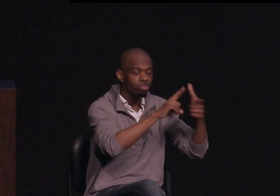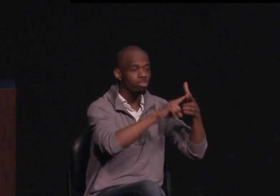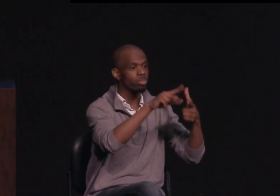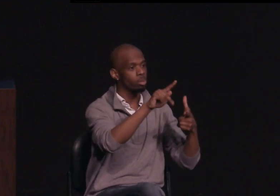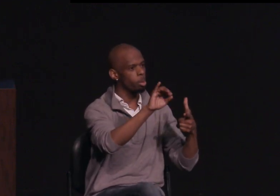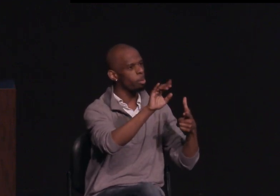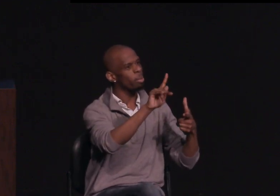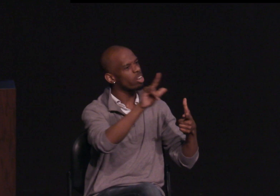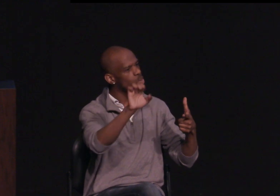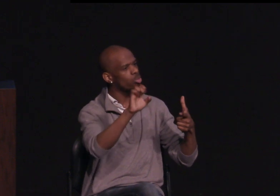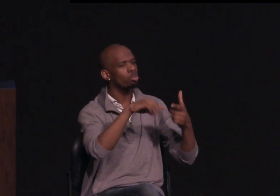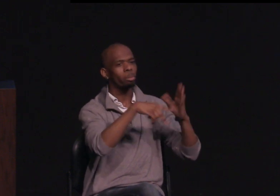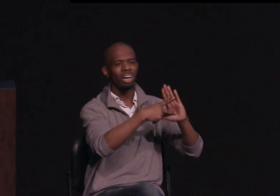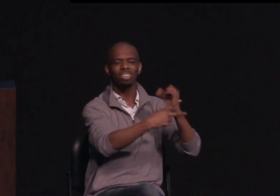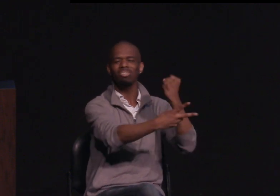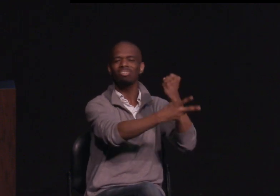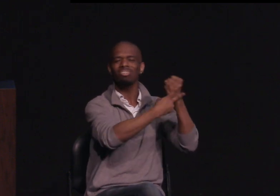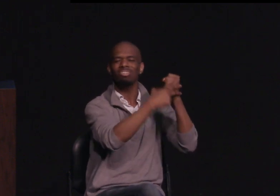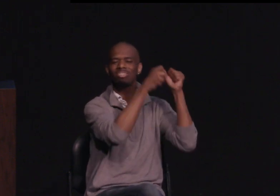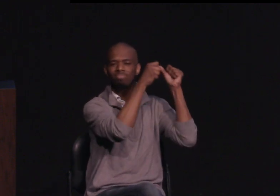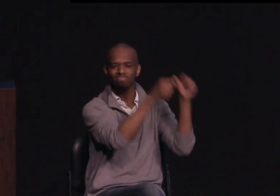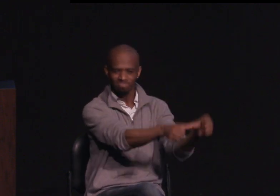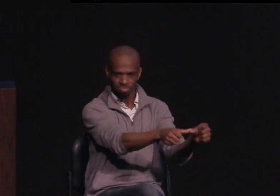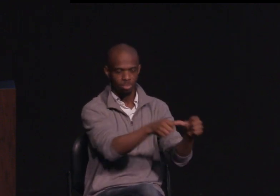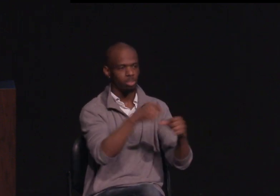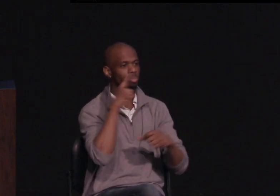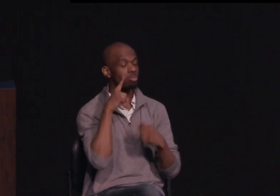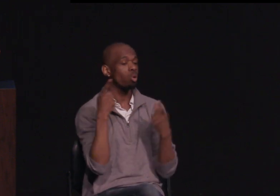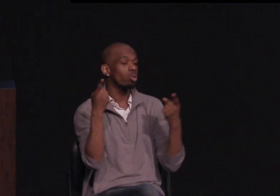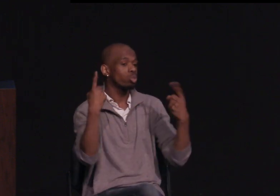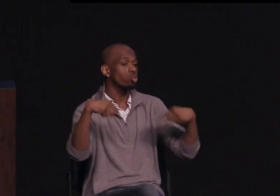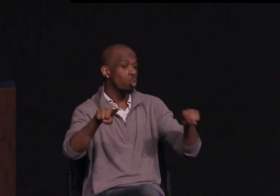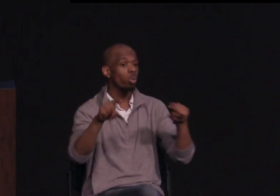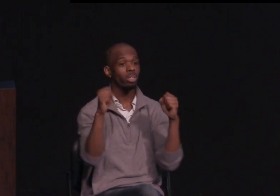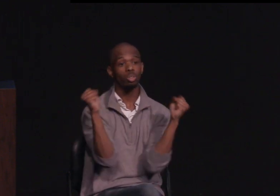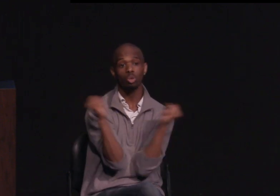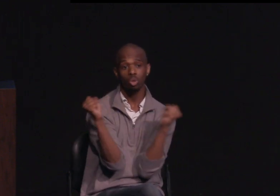bounty during the summer and ensuring that they were put away in the larder for the wintertime,